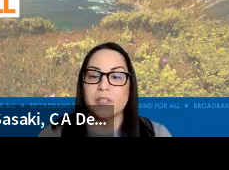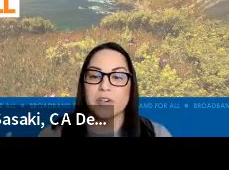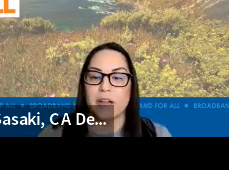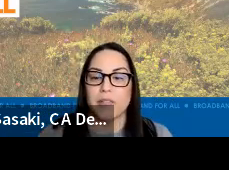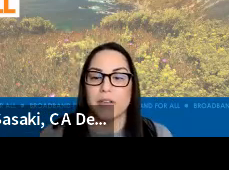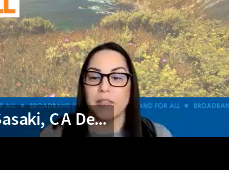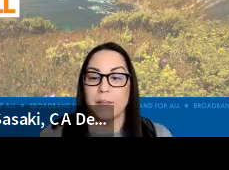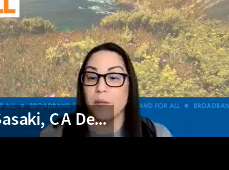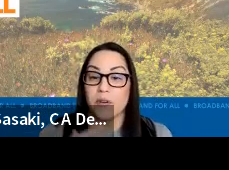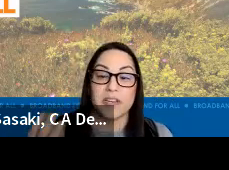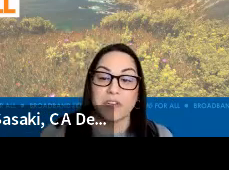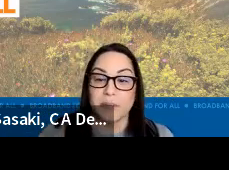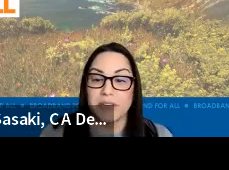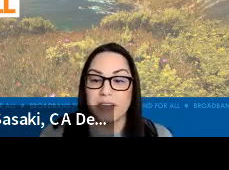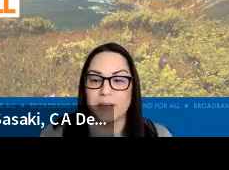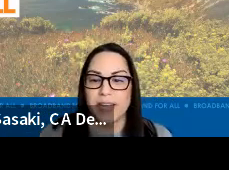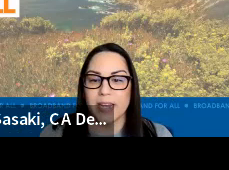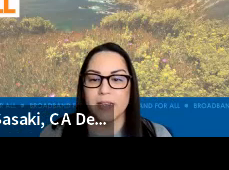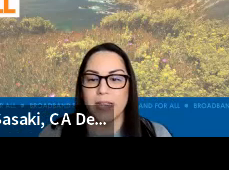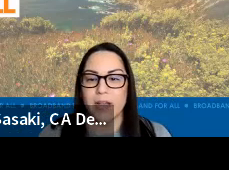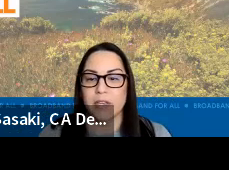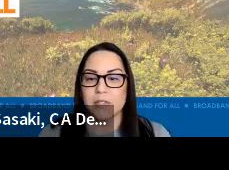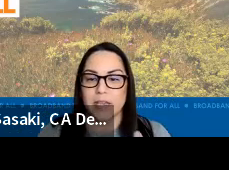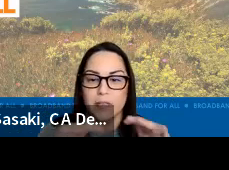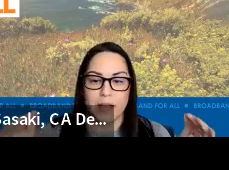that are out there that need work in your community, right? And and how do you scale